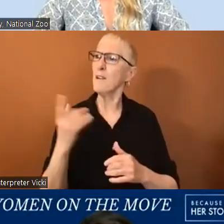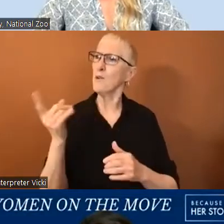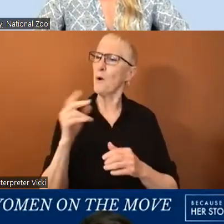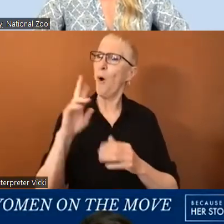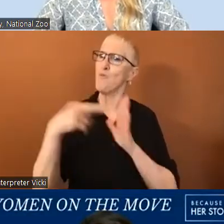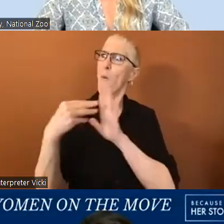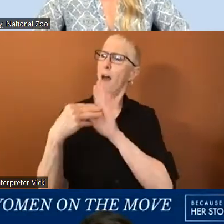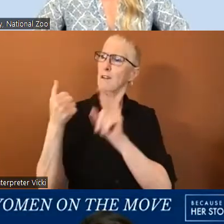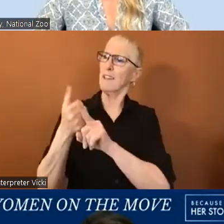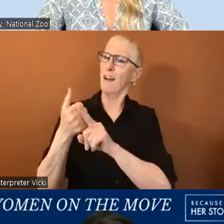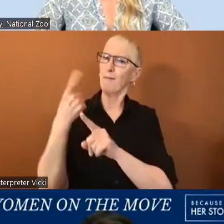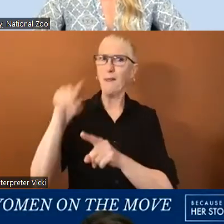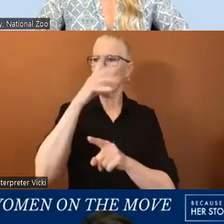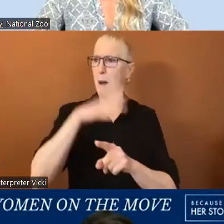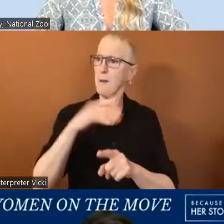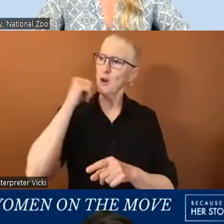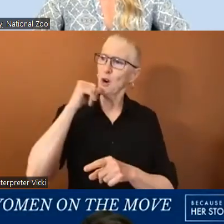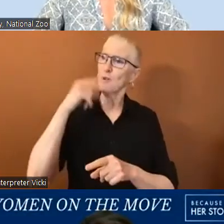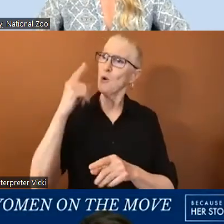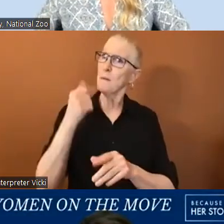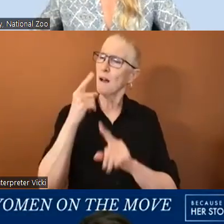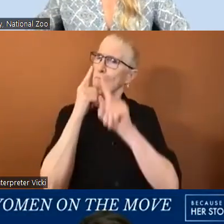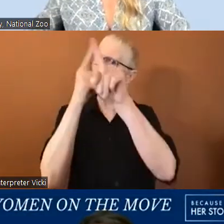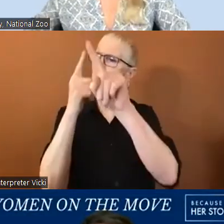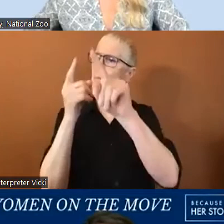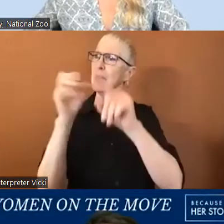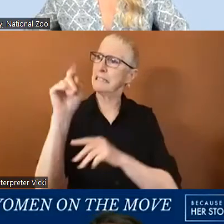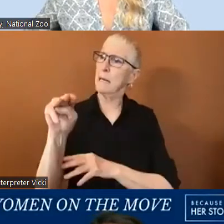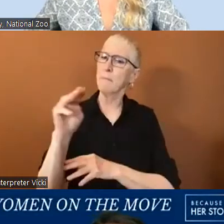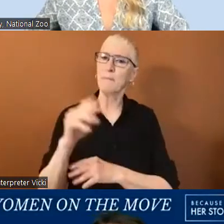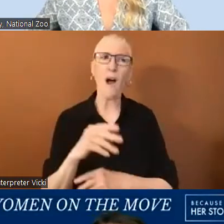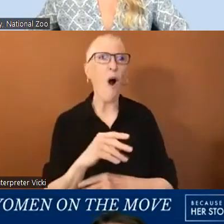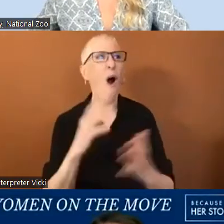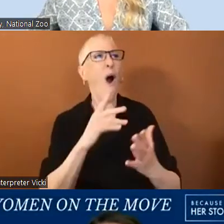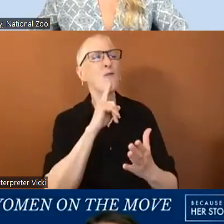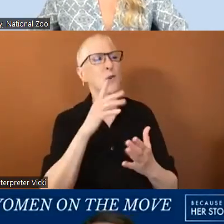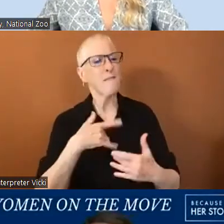women and girls interested in pursuing a career in STEM? >>Kim: It's a true privilege. Each woman's path